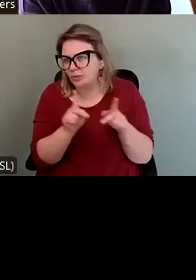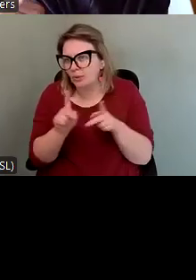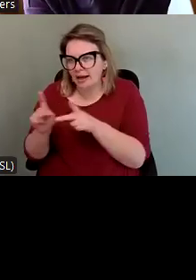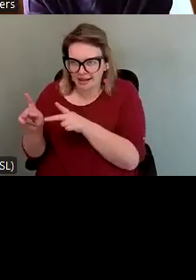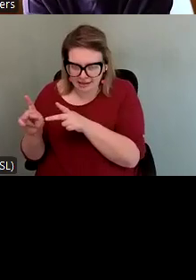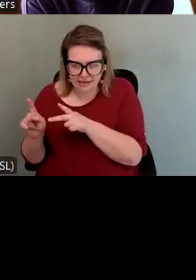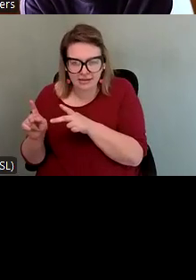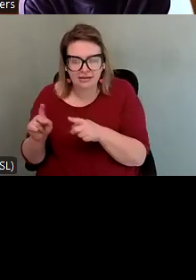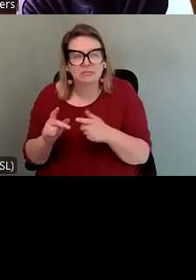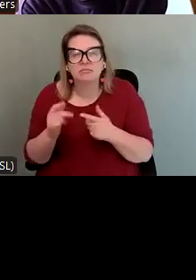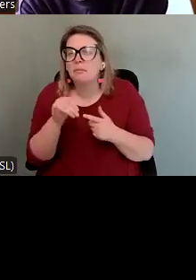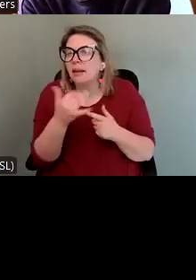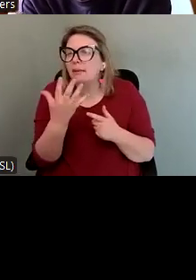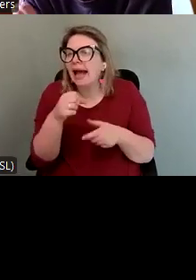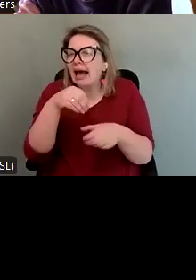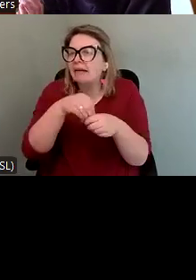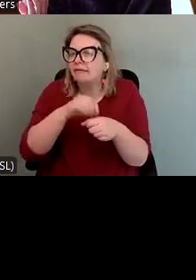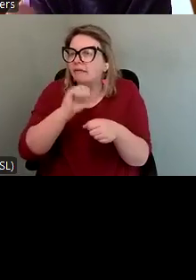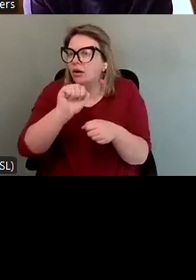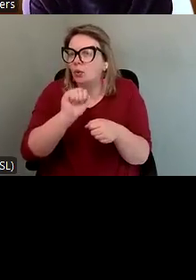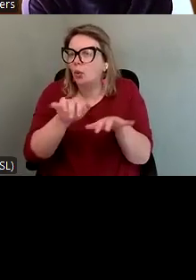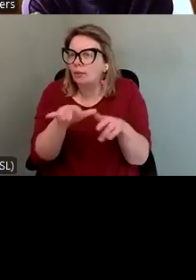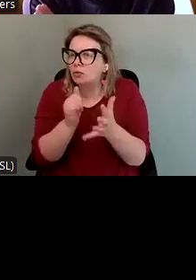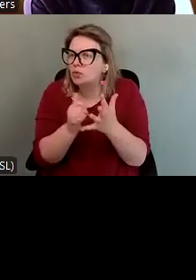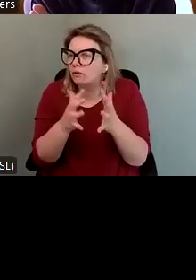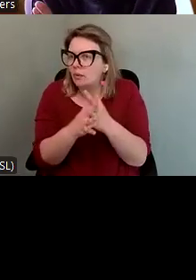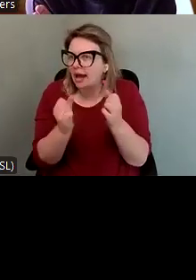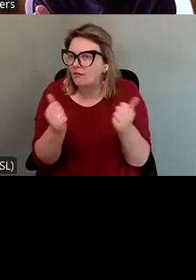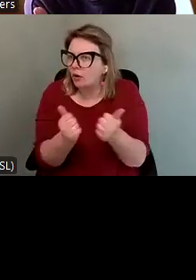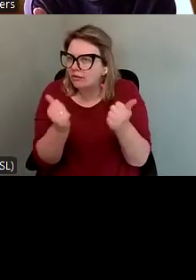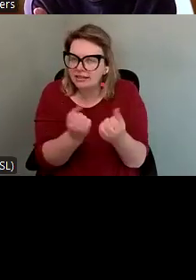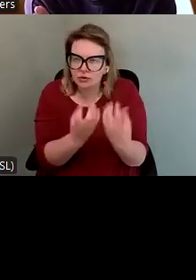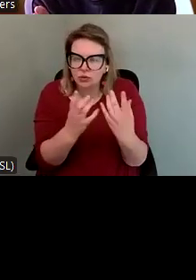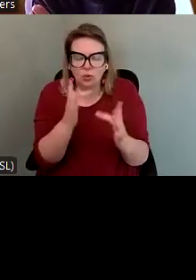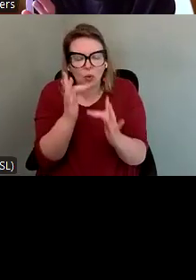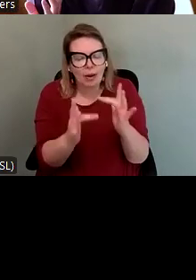You might have some already installed on your website and being used for any marketing that you're doing.